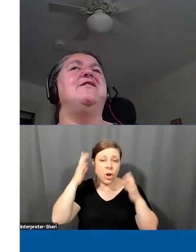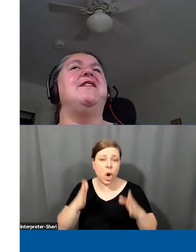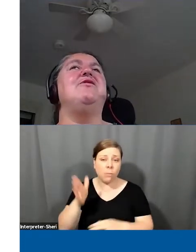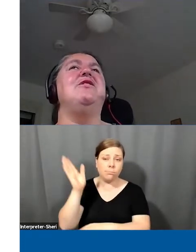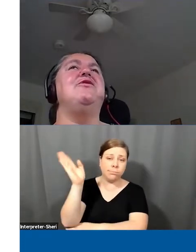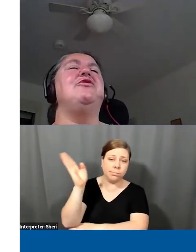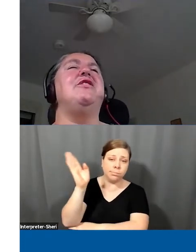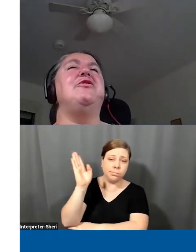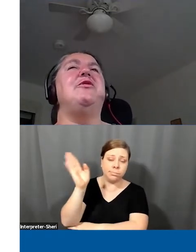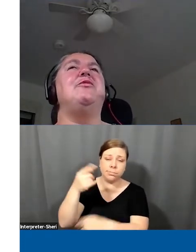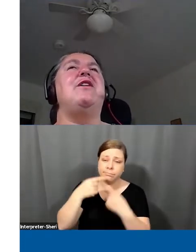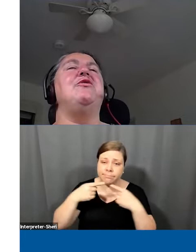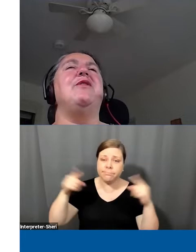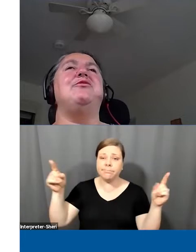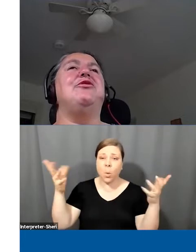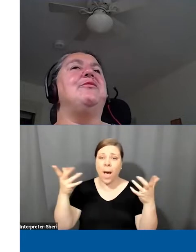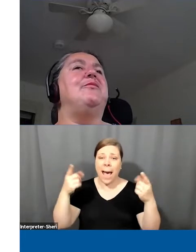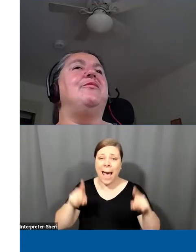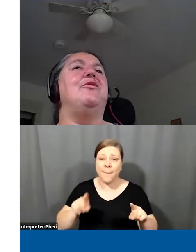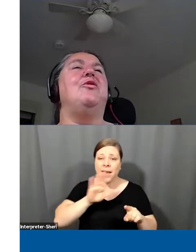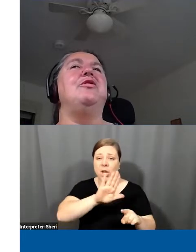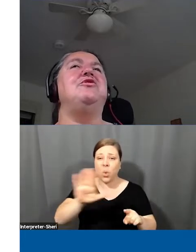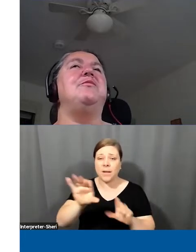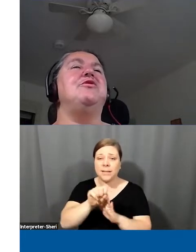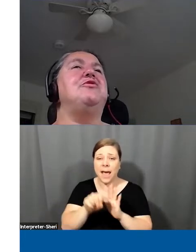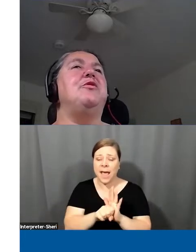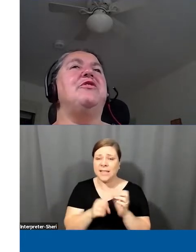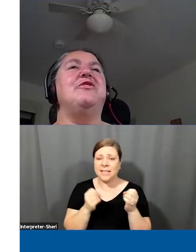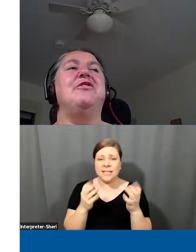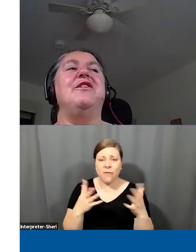Several of those announcements had no captions or interpreters present.